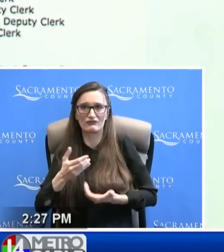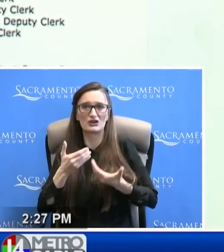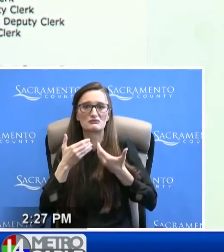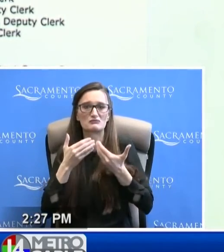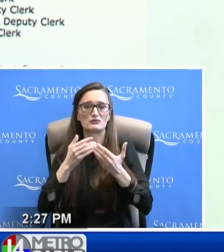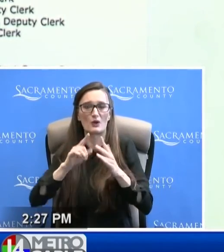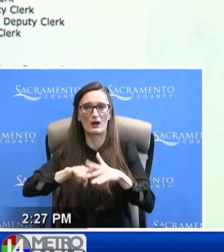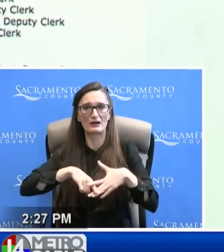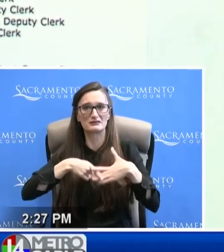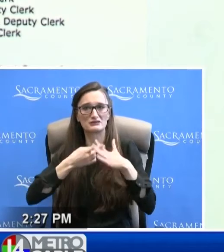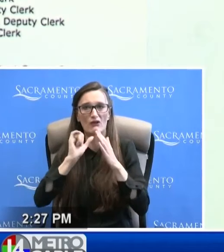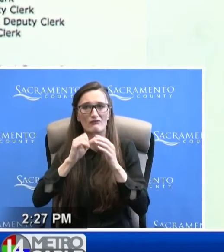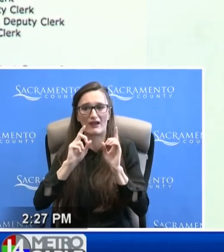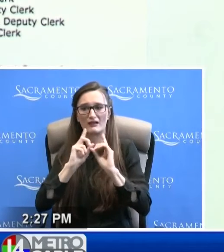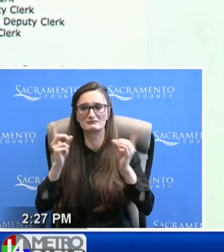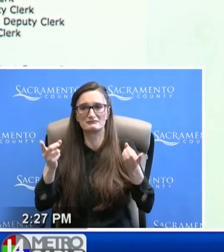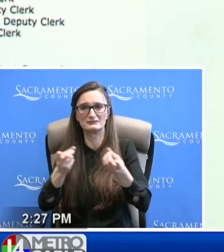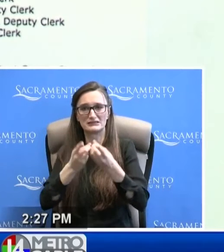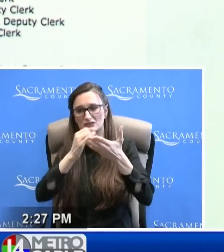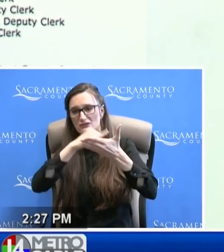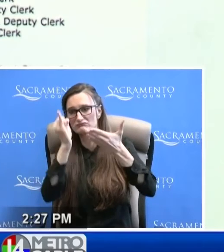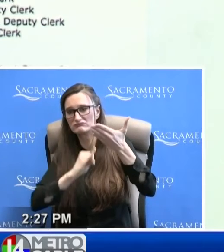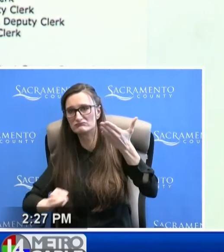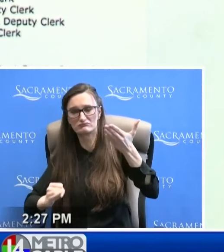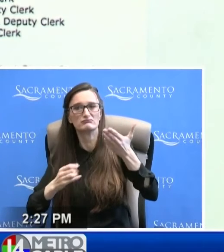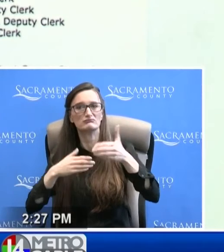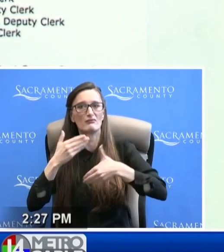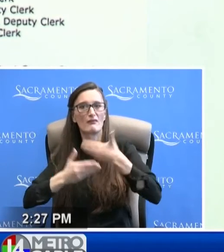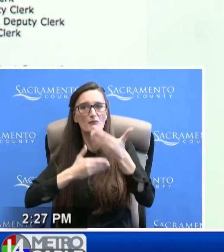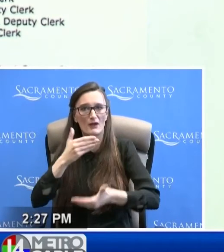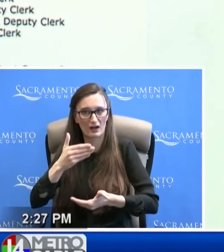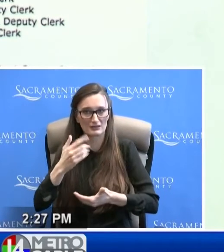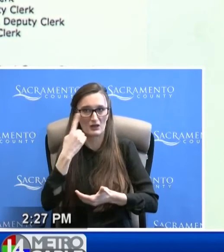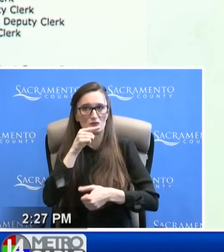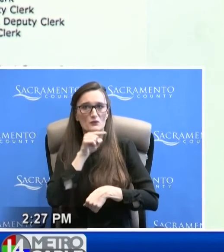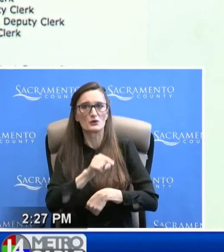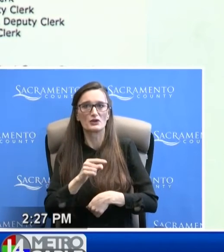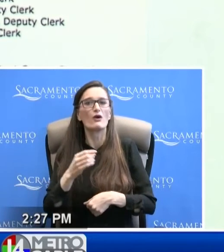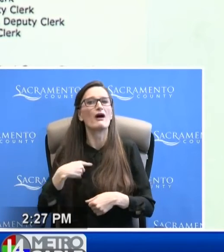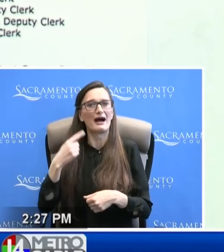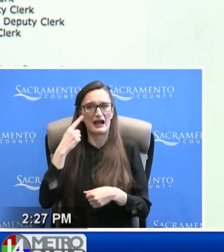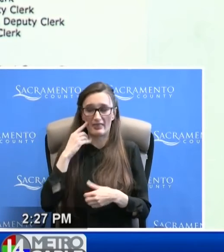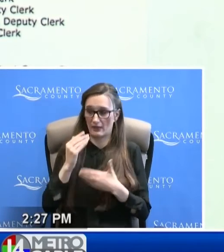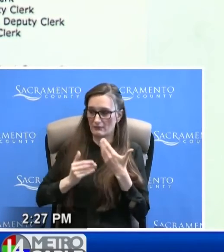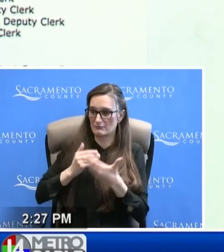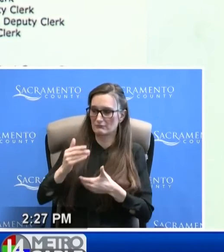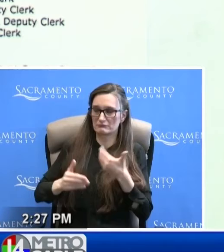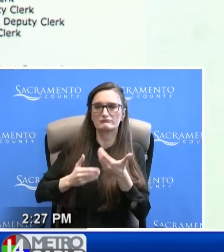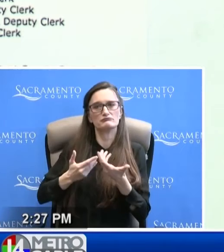on your behalf and for your input along the way. I think it made the process better. I'd also like to thank John Edwards